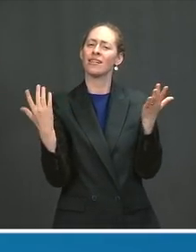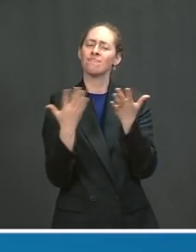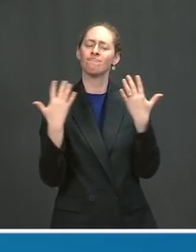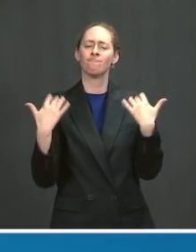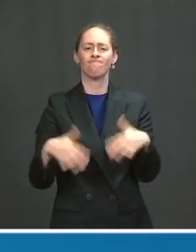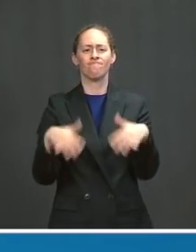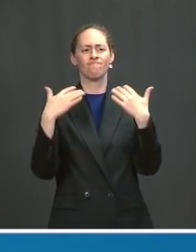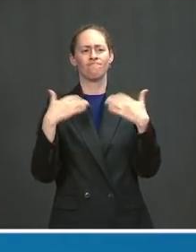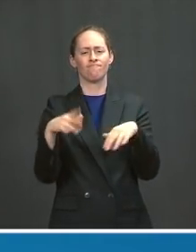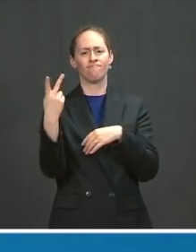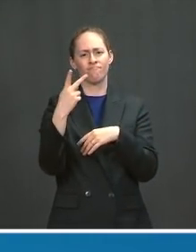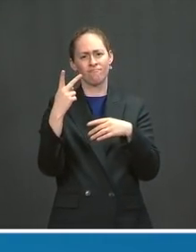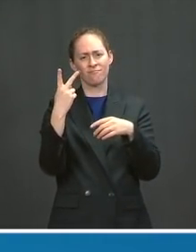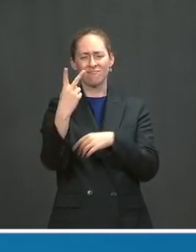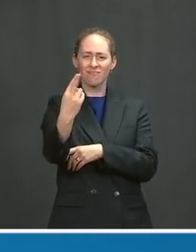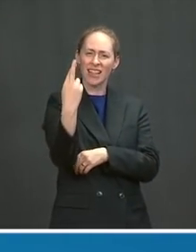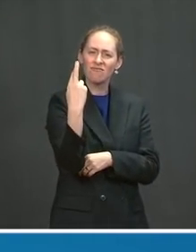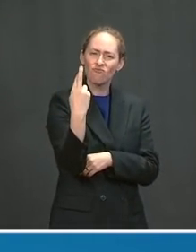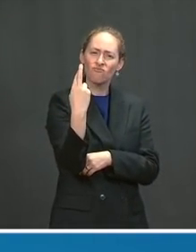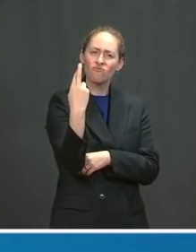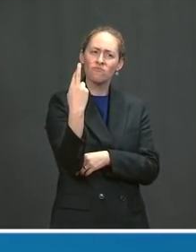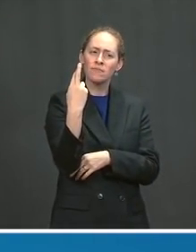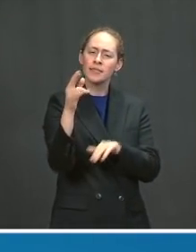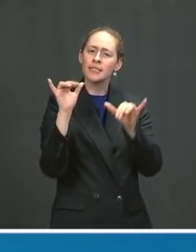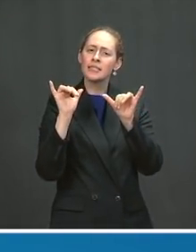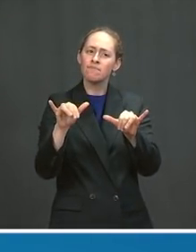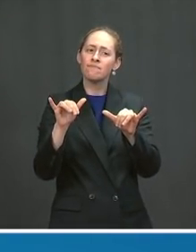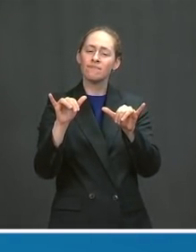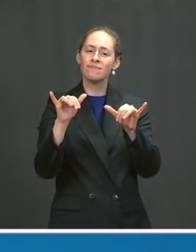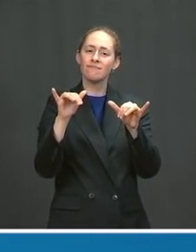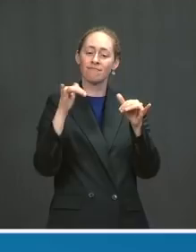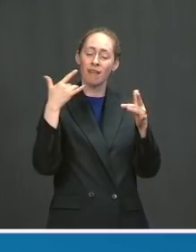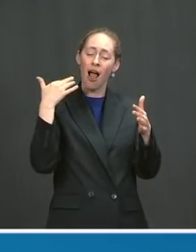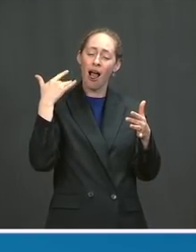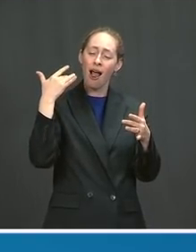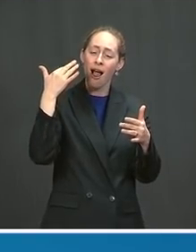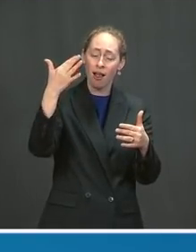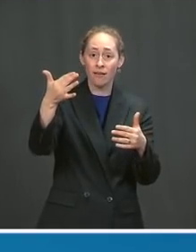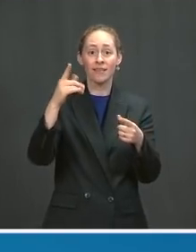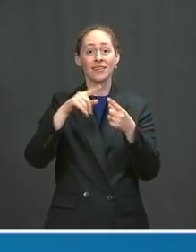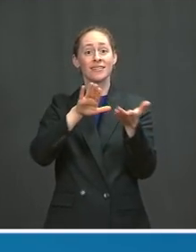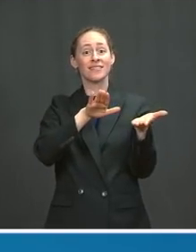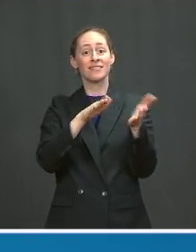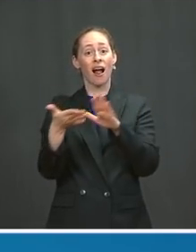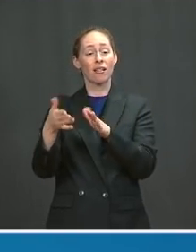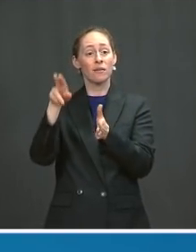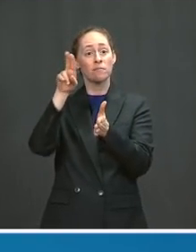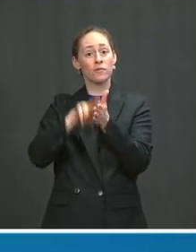So midshipmen, throughout our history, officers in the United States Navy,